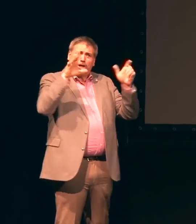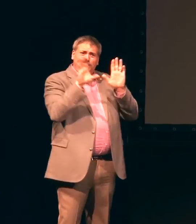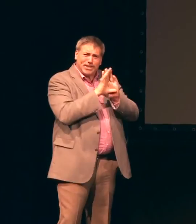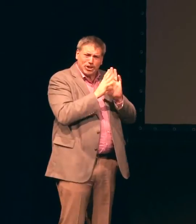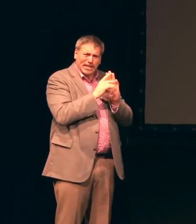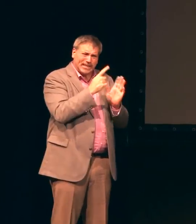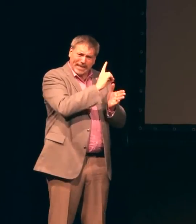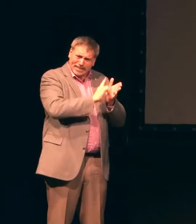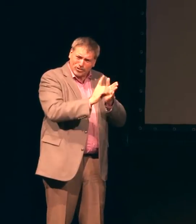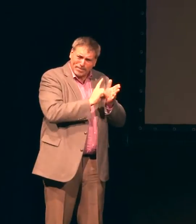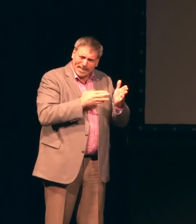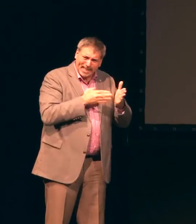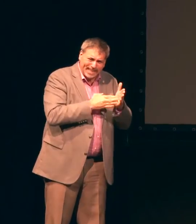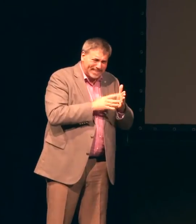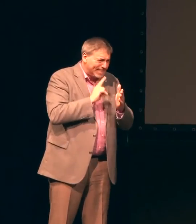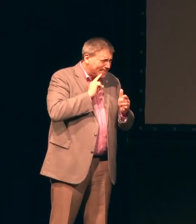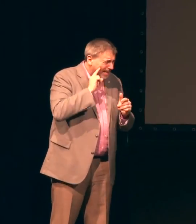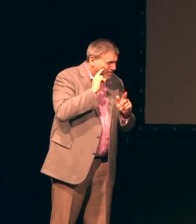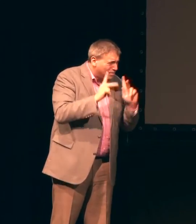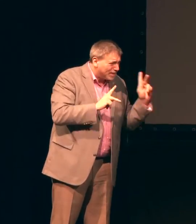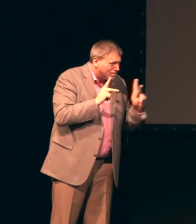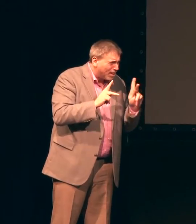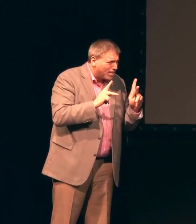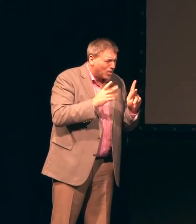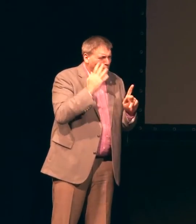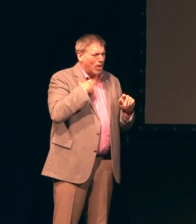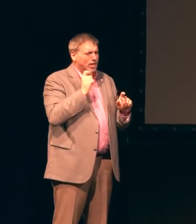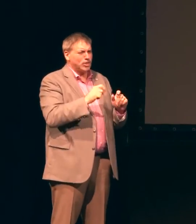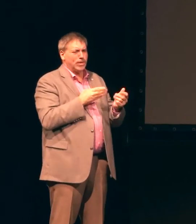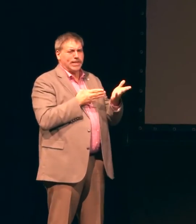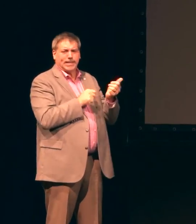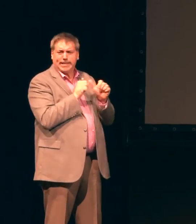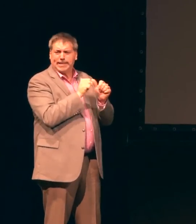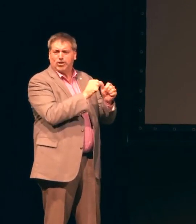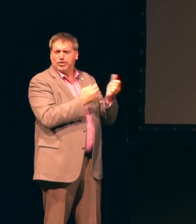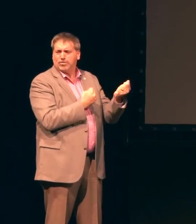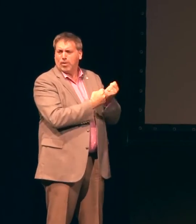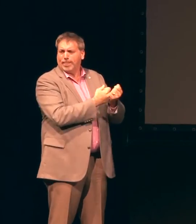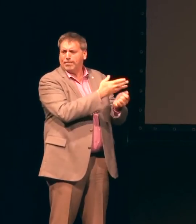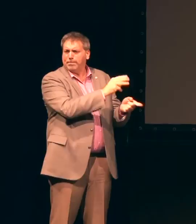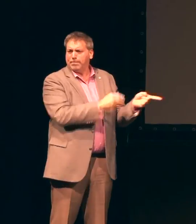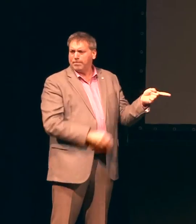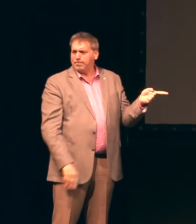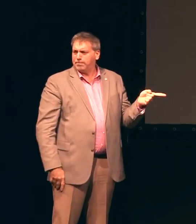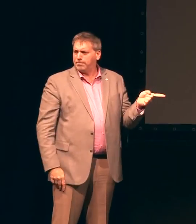employees but in the big picture, discriminating against Deaf people, why would we continue